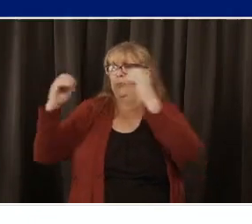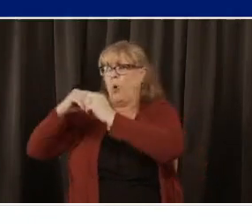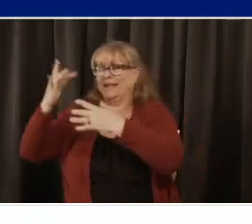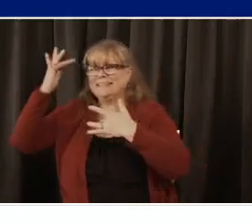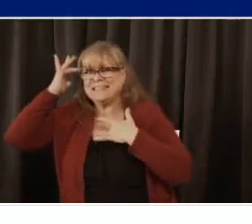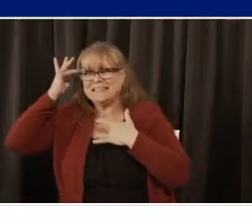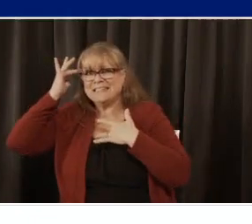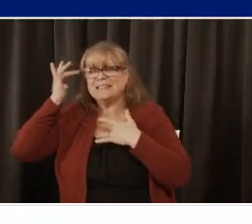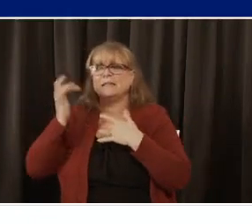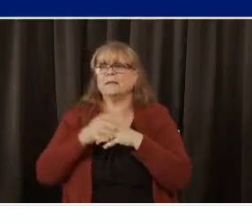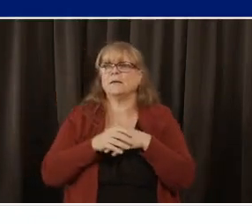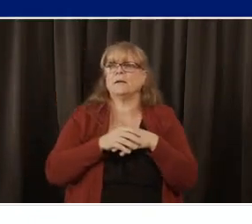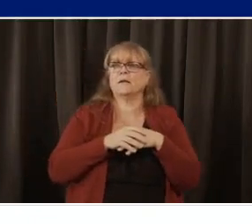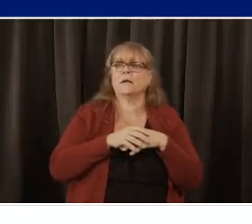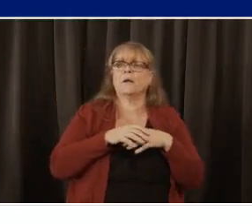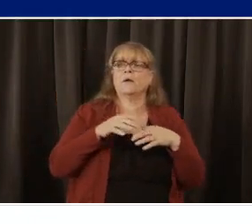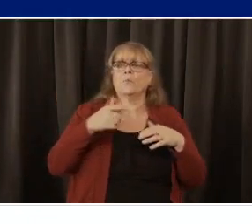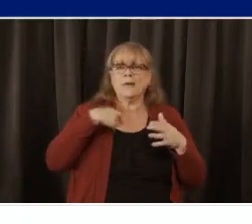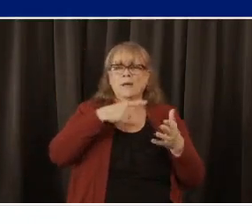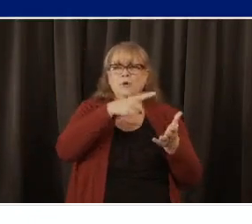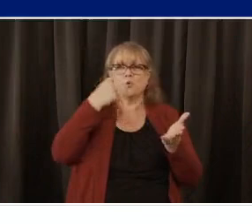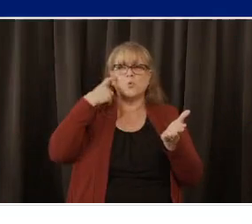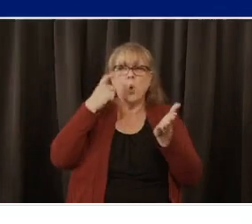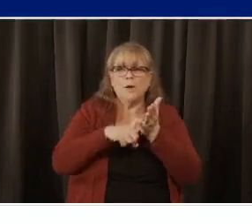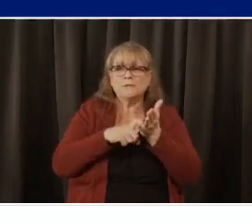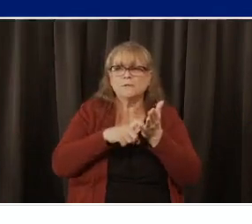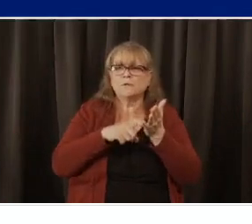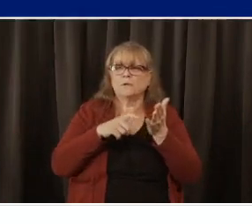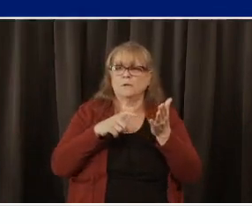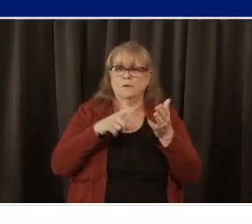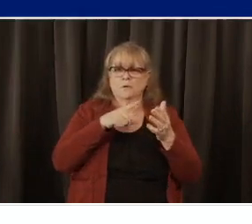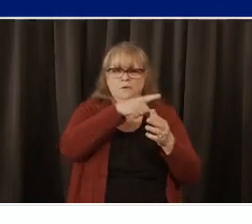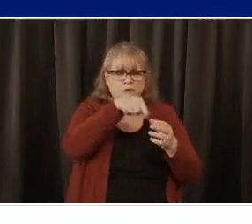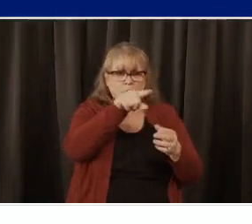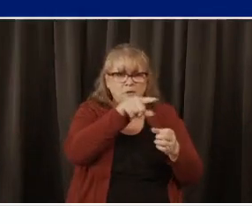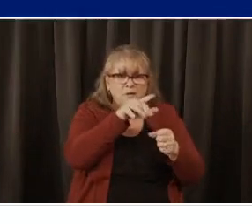those over 50 and that is shown in red and those under 50 and that is shown in blue.